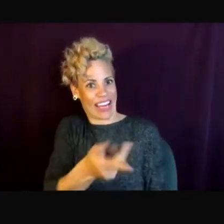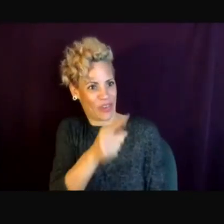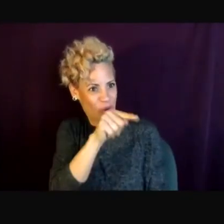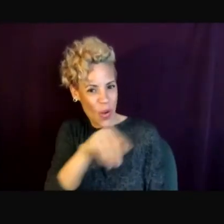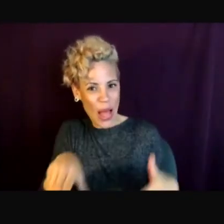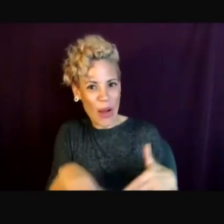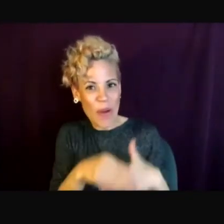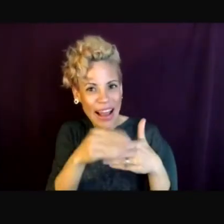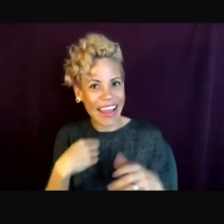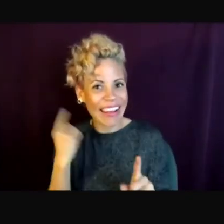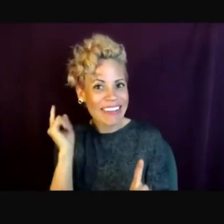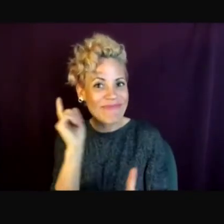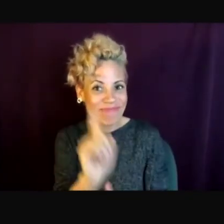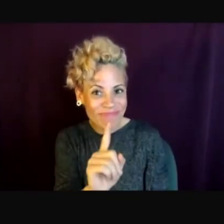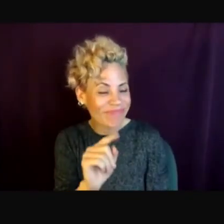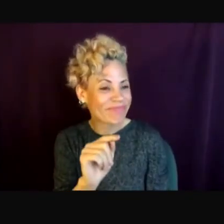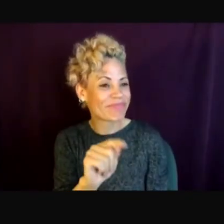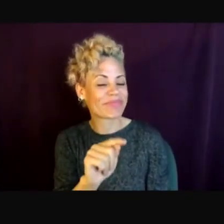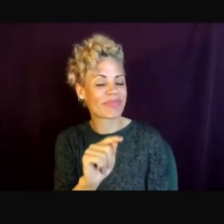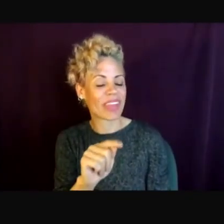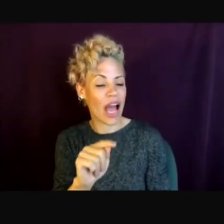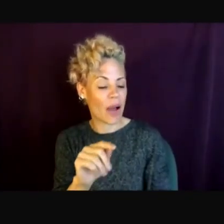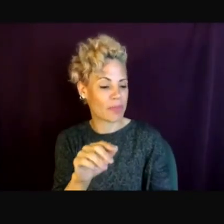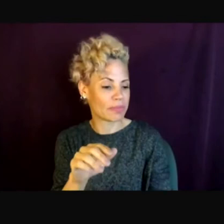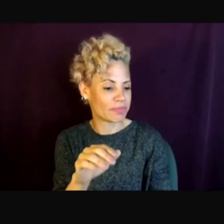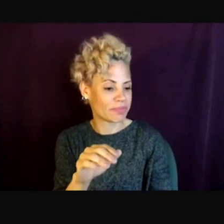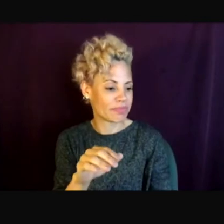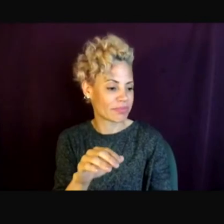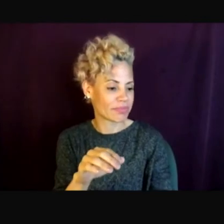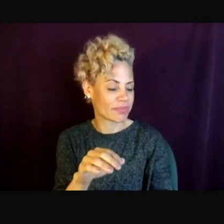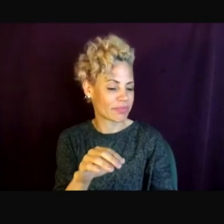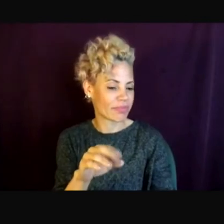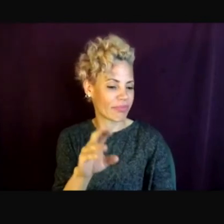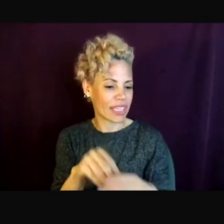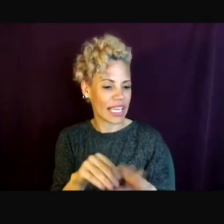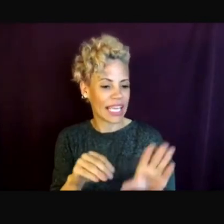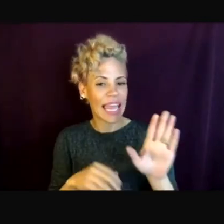It was in his seaside home in New Hampshire.